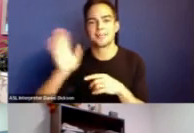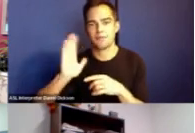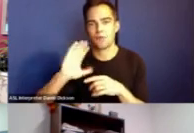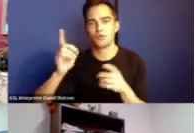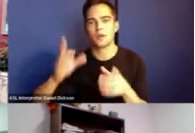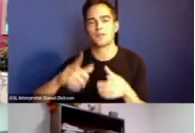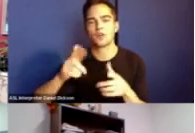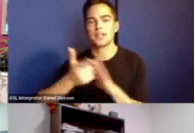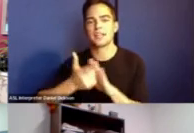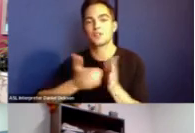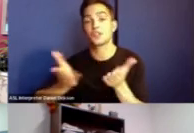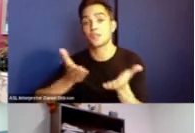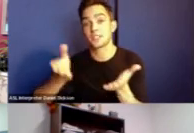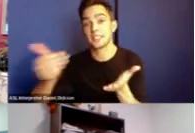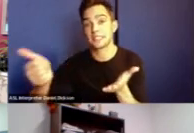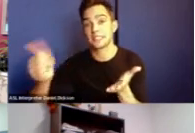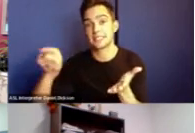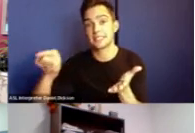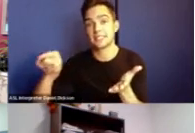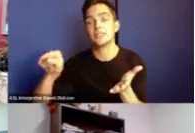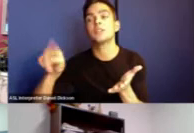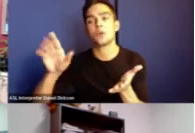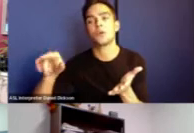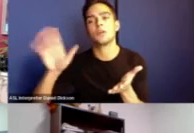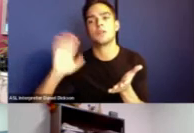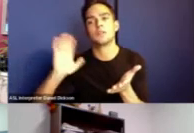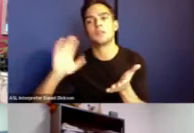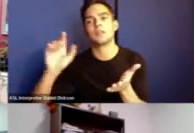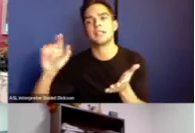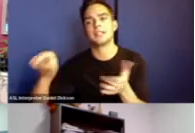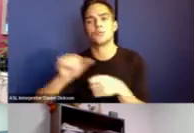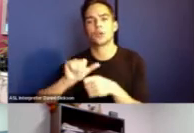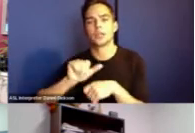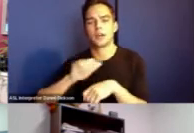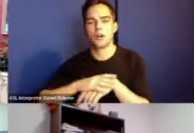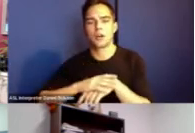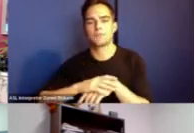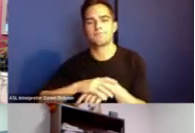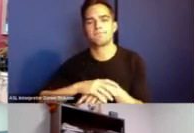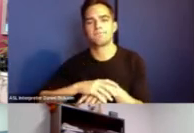legal services. And so he they're working on some civil